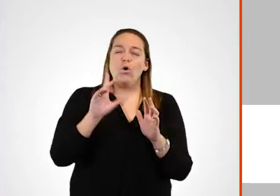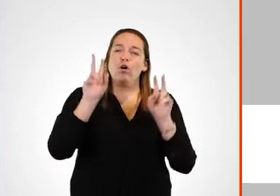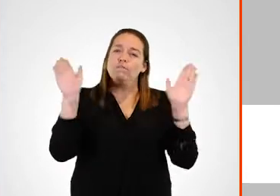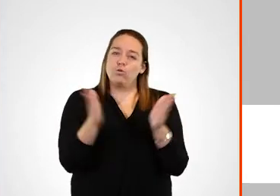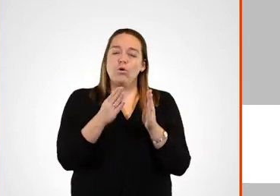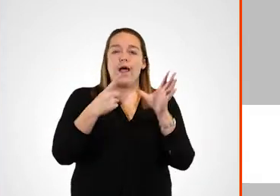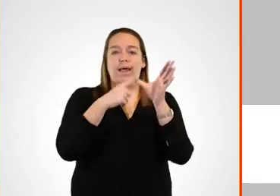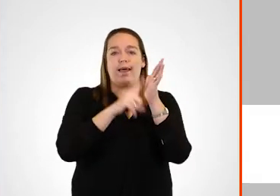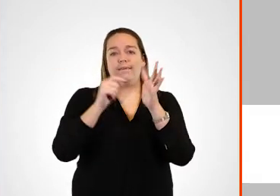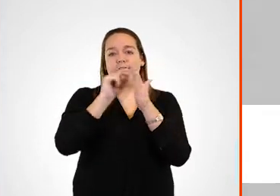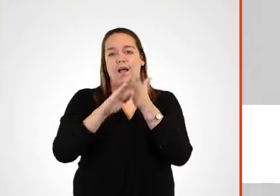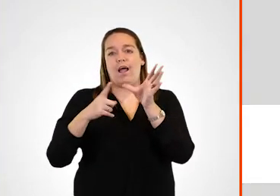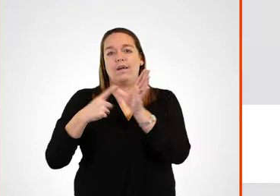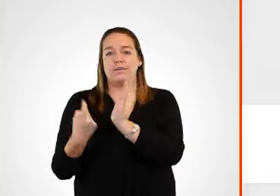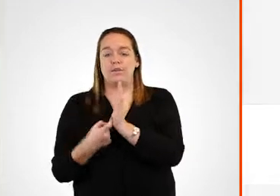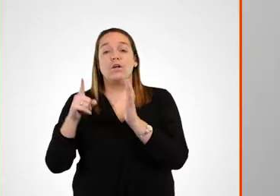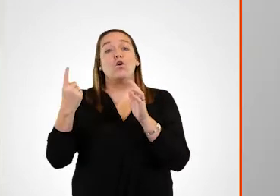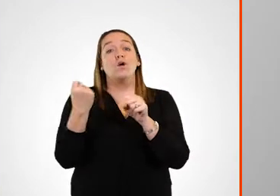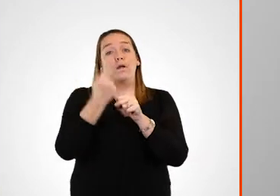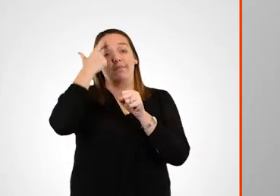and ALPHA was developed by Robert Lowe,